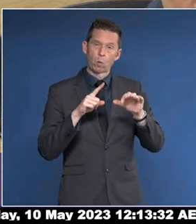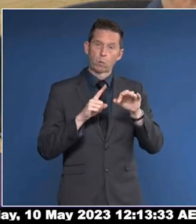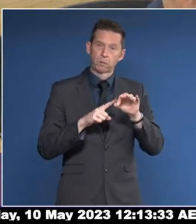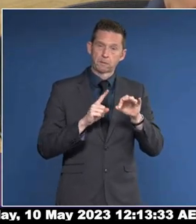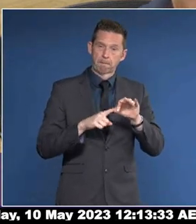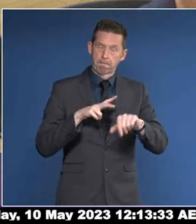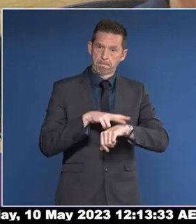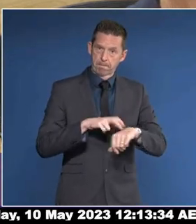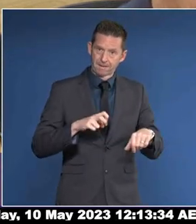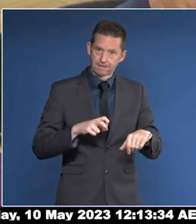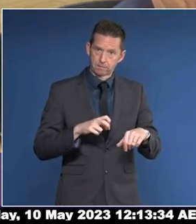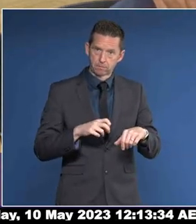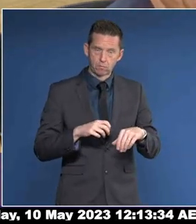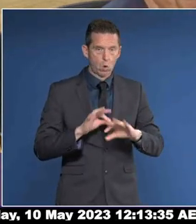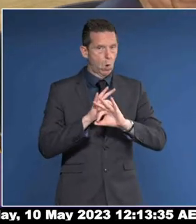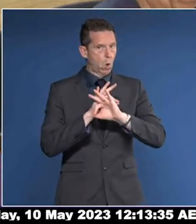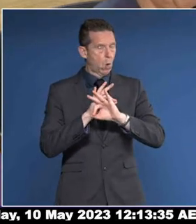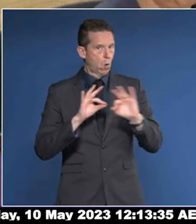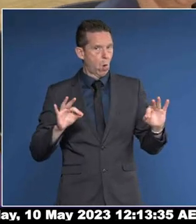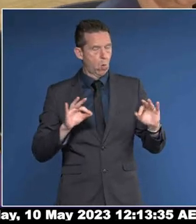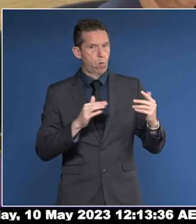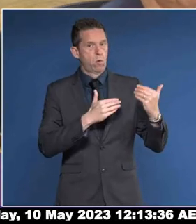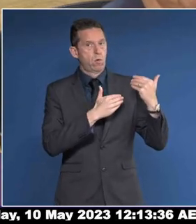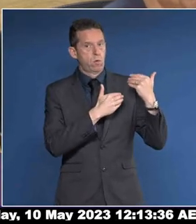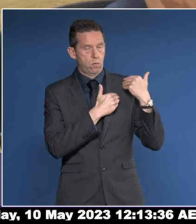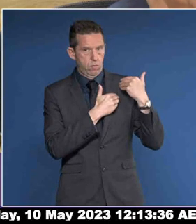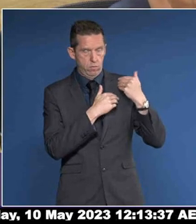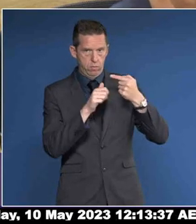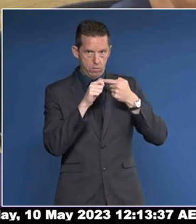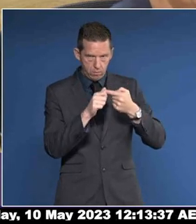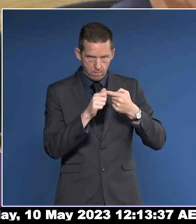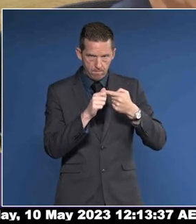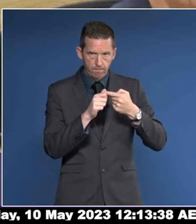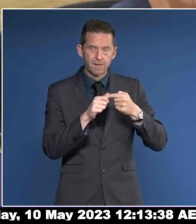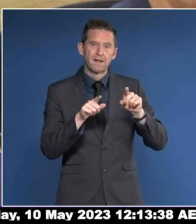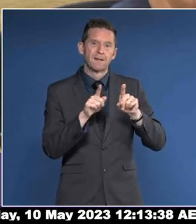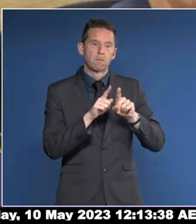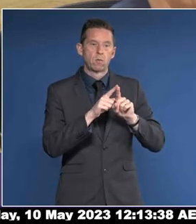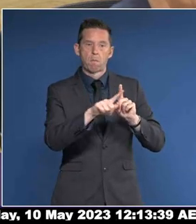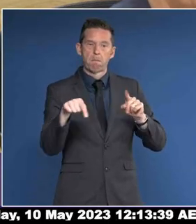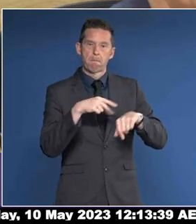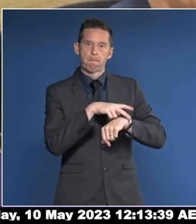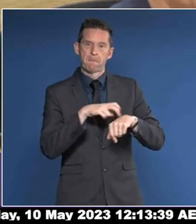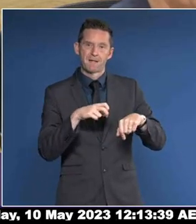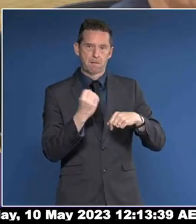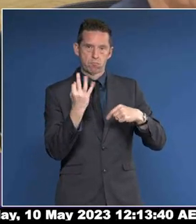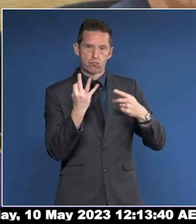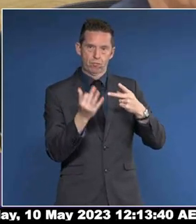not hold the responsibility, one, nor do members possess the expertise, two, to